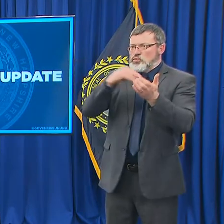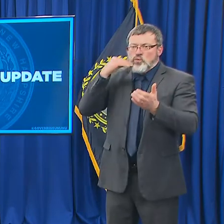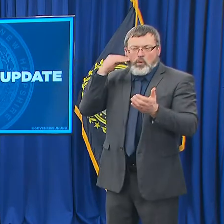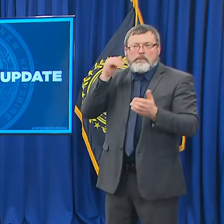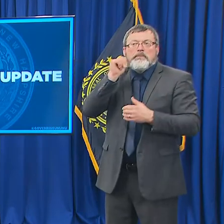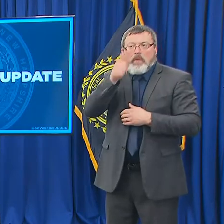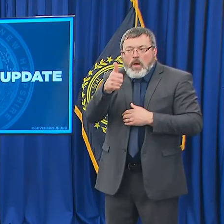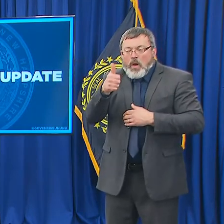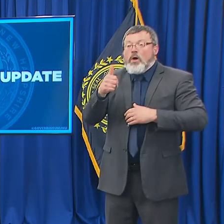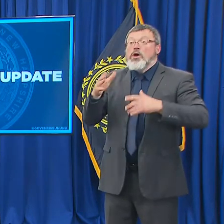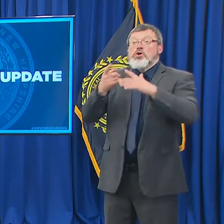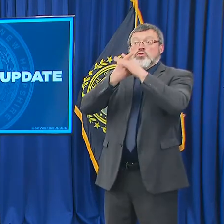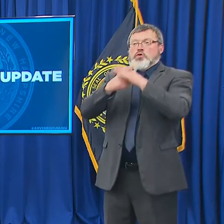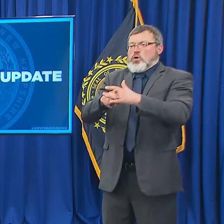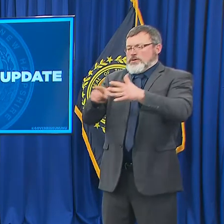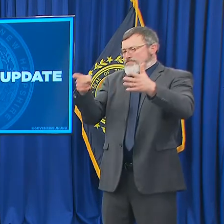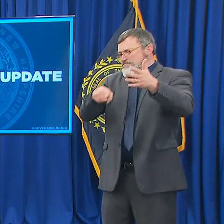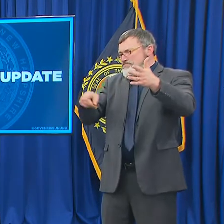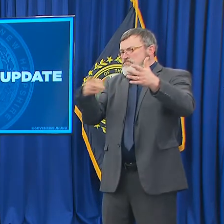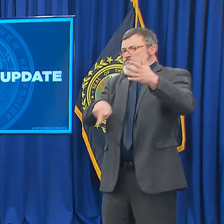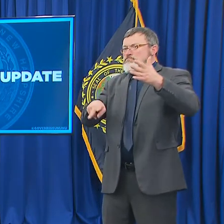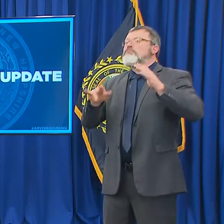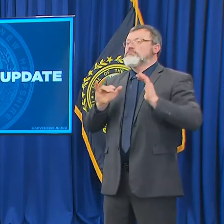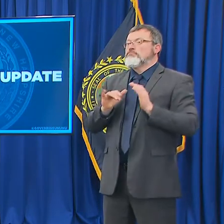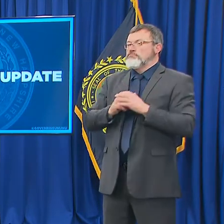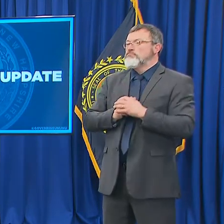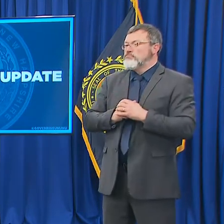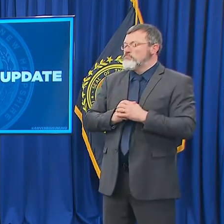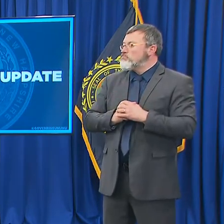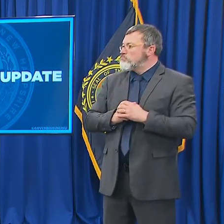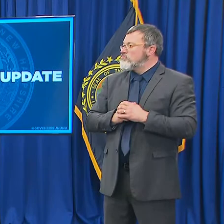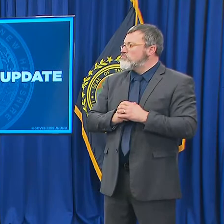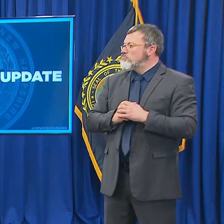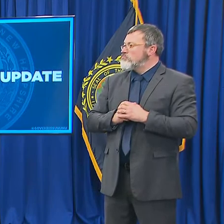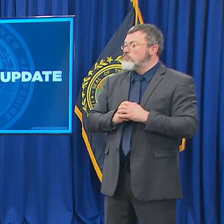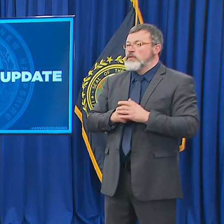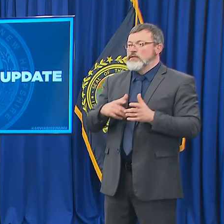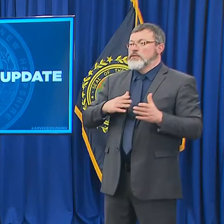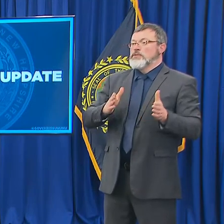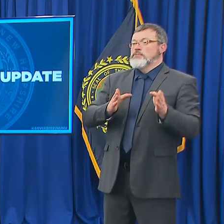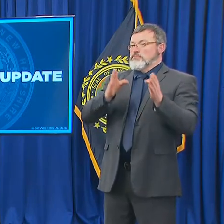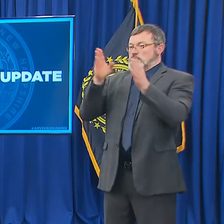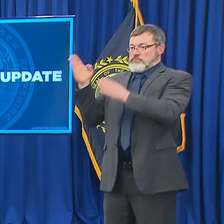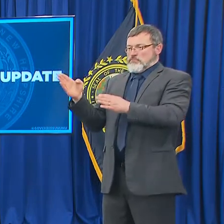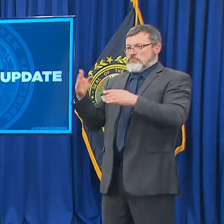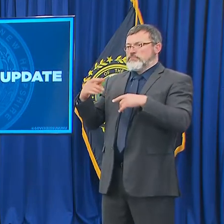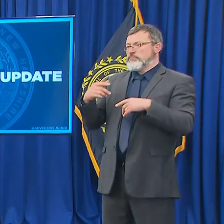We also are drawing upon the experience of the 2009 H1N1 pandemic as well.